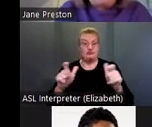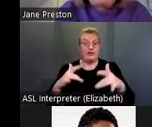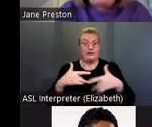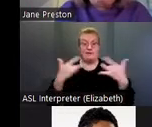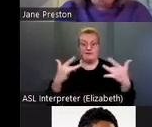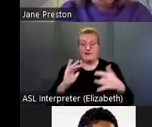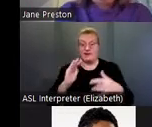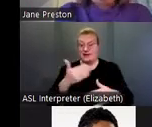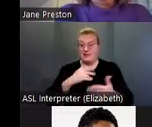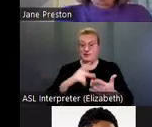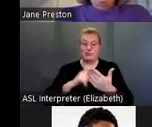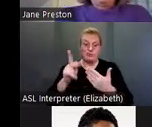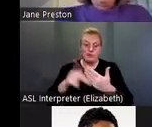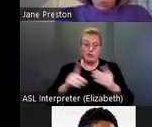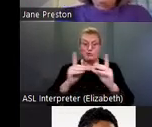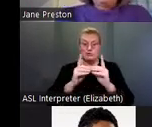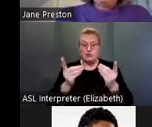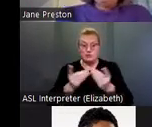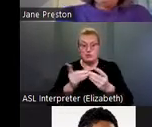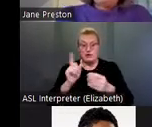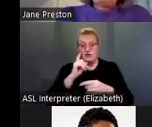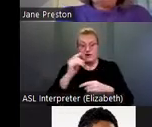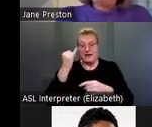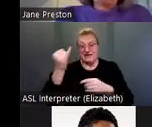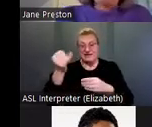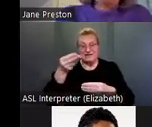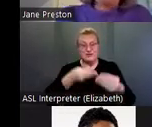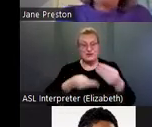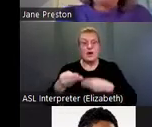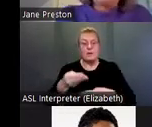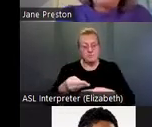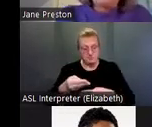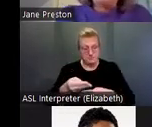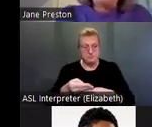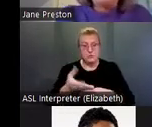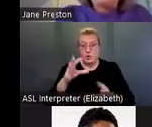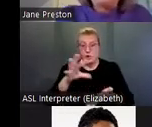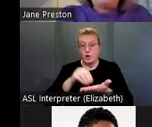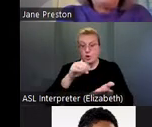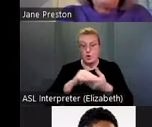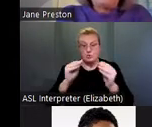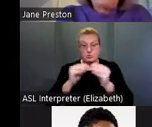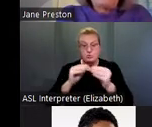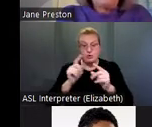will have staff at the Idea Swap. So if you want to learn more about anything that NEFA does,